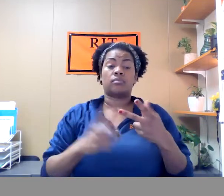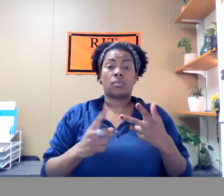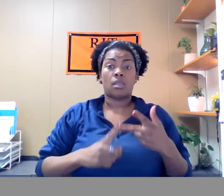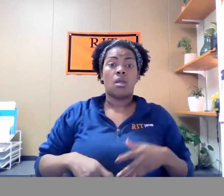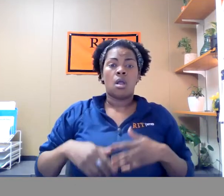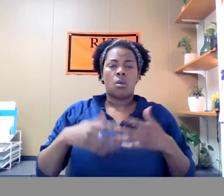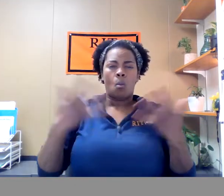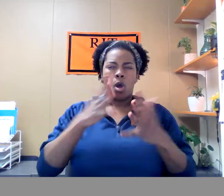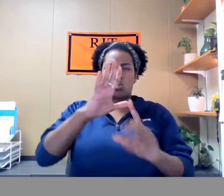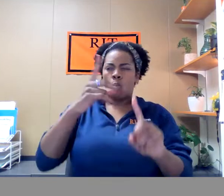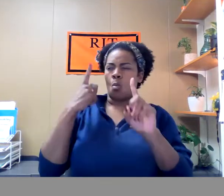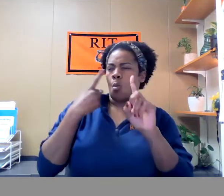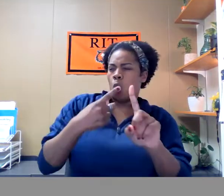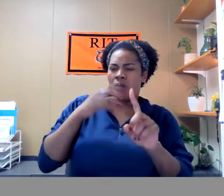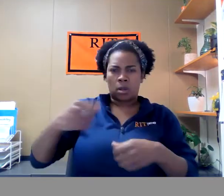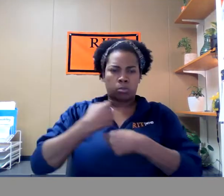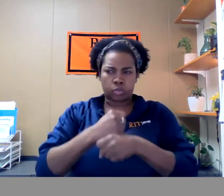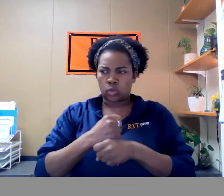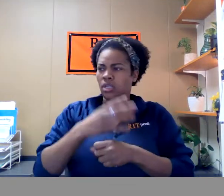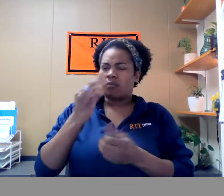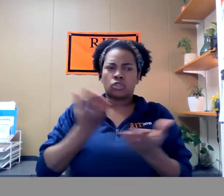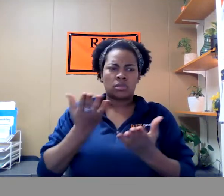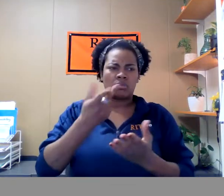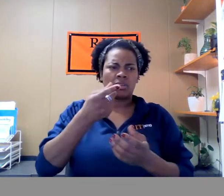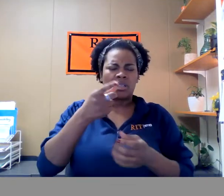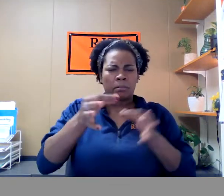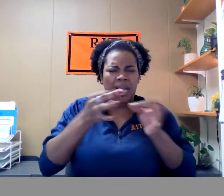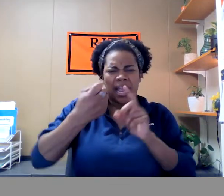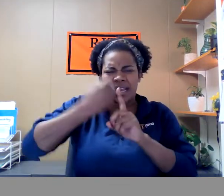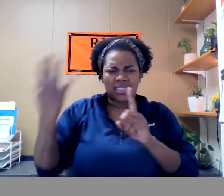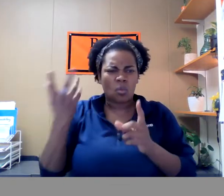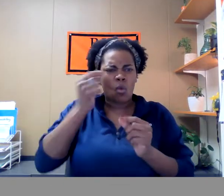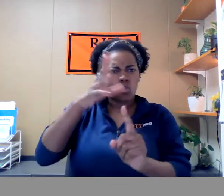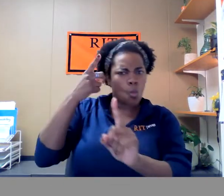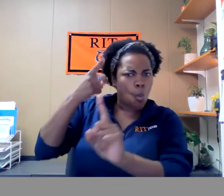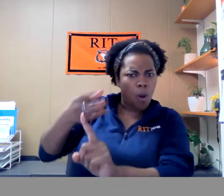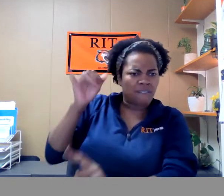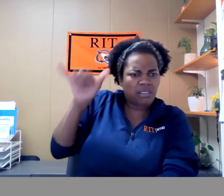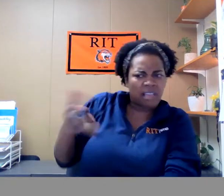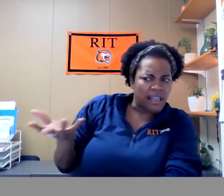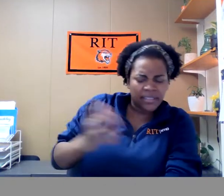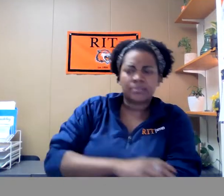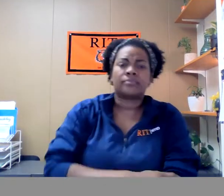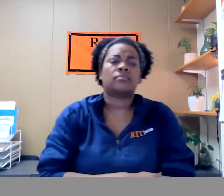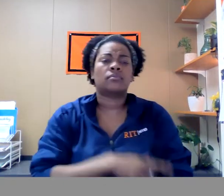forward, or even both, and then you need to also emphasize what is the goal, what is it that you're trying to achieve